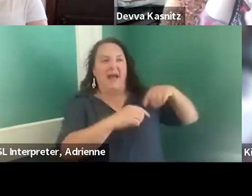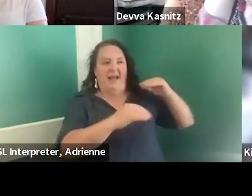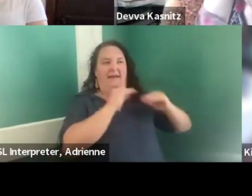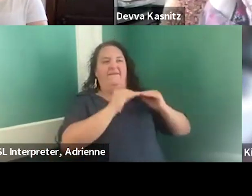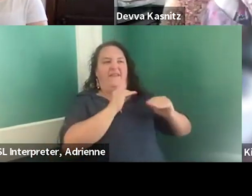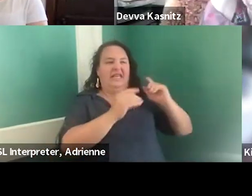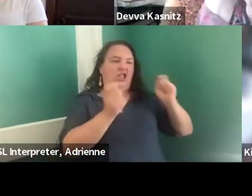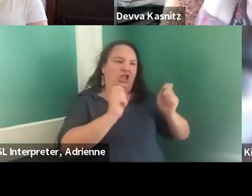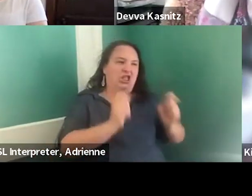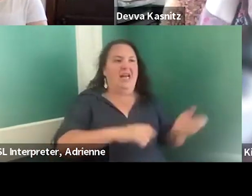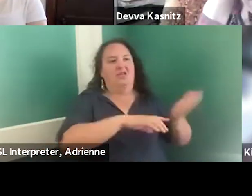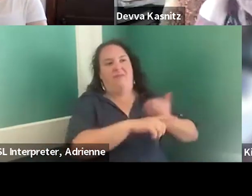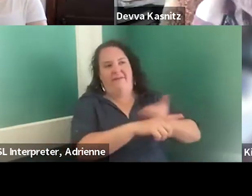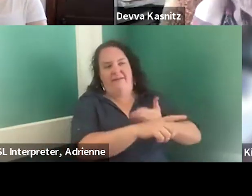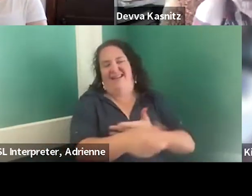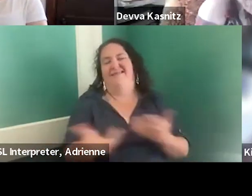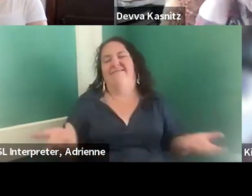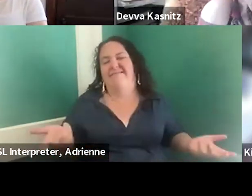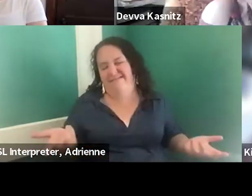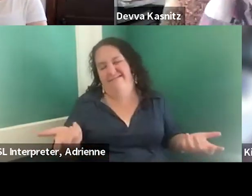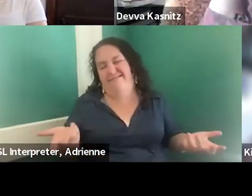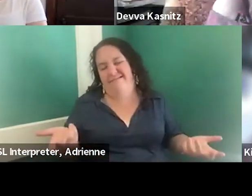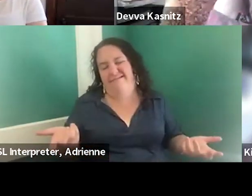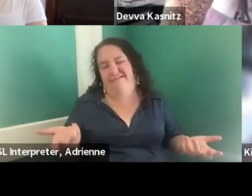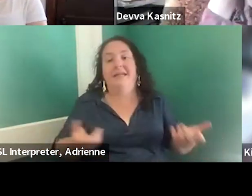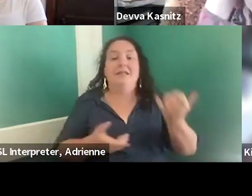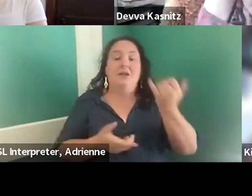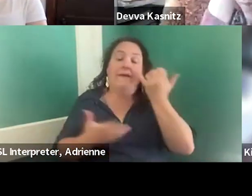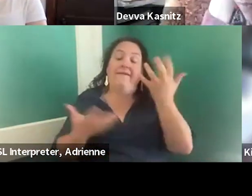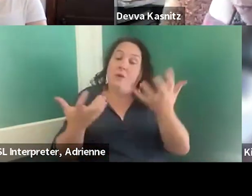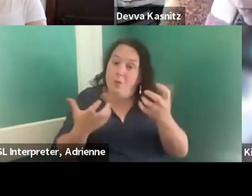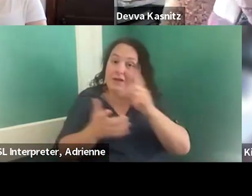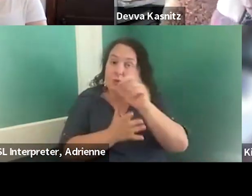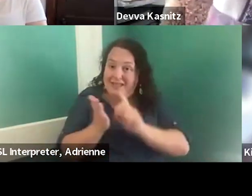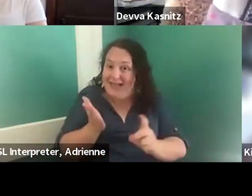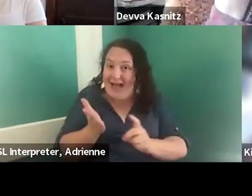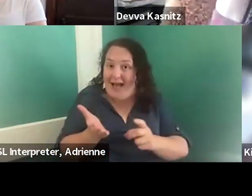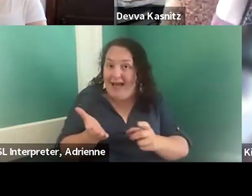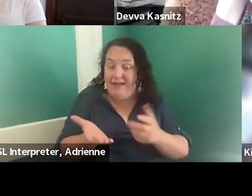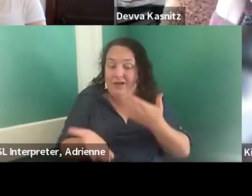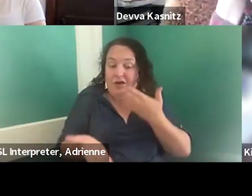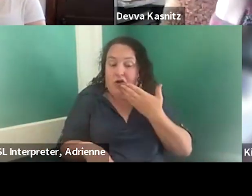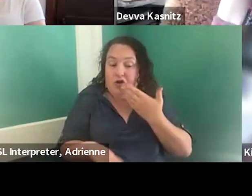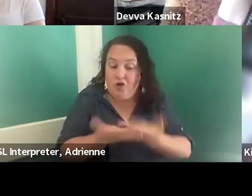but if you want to actually design good things that suit a lot of users,